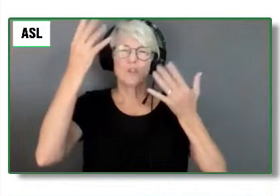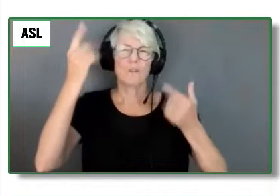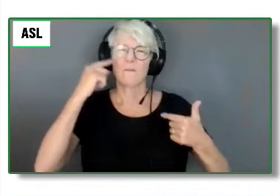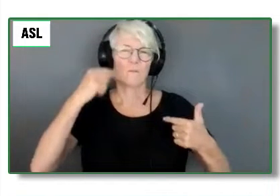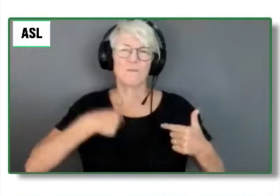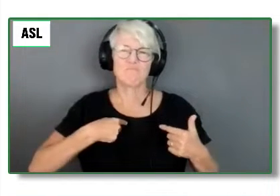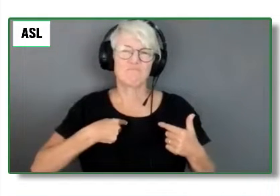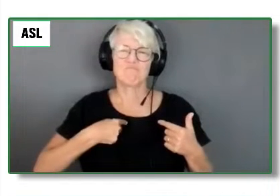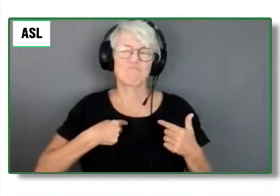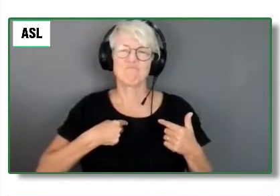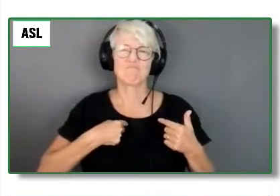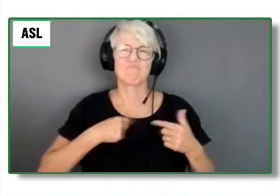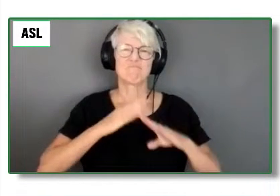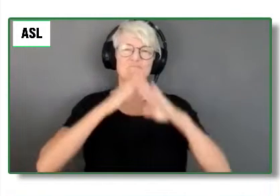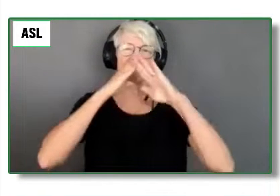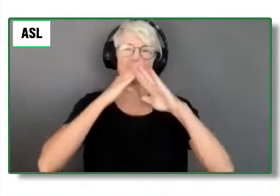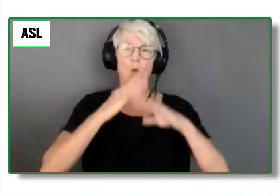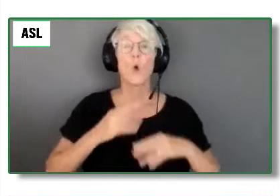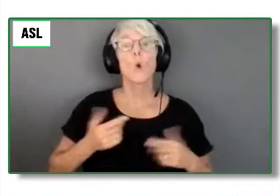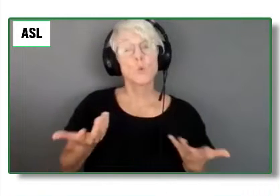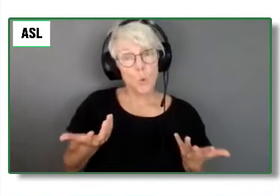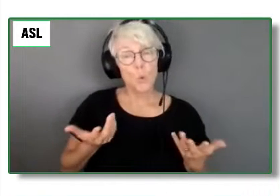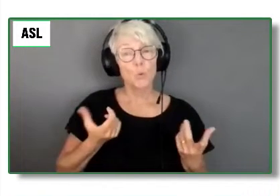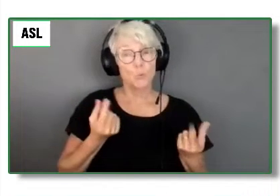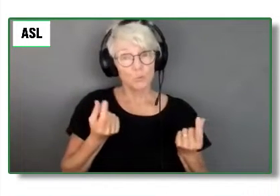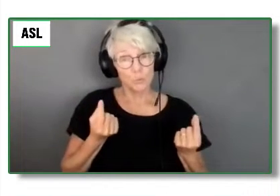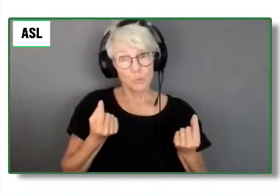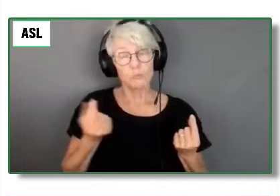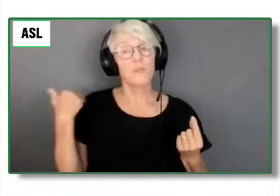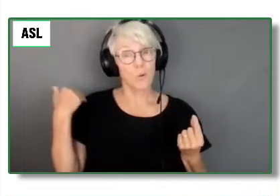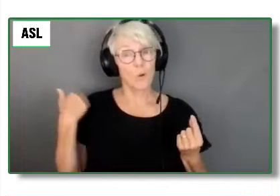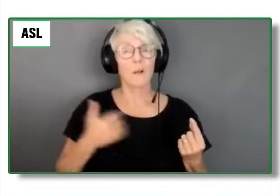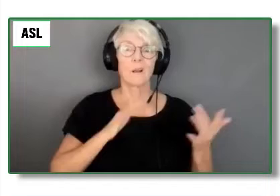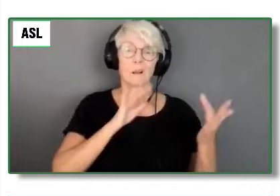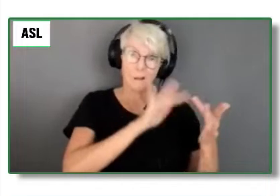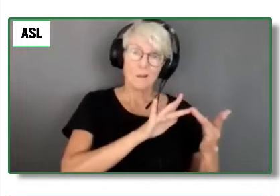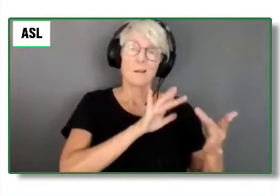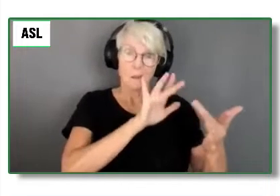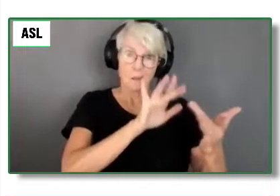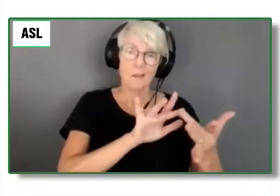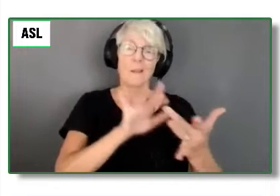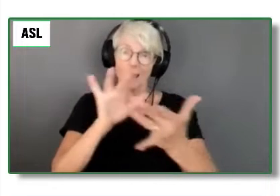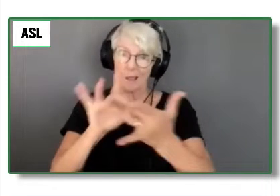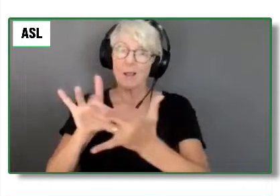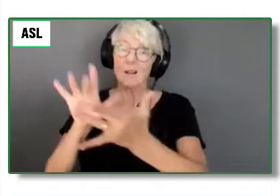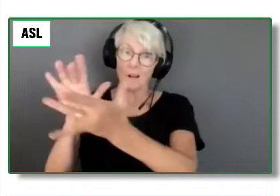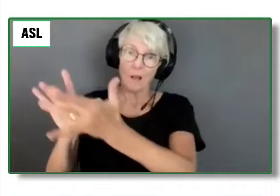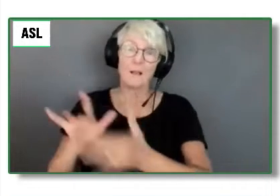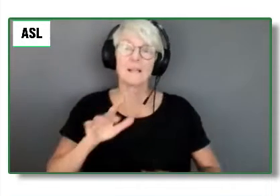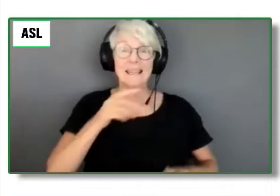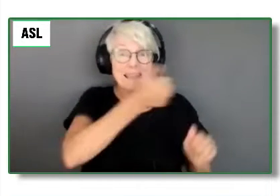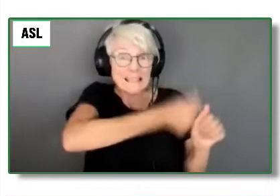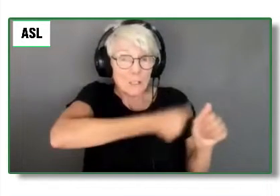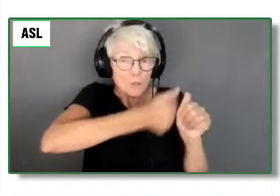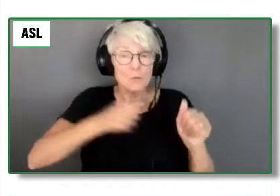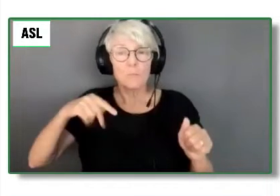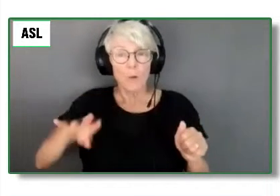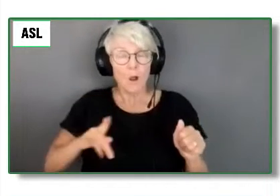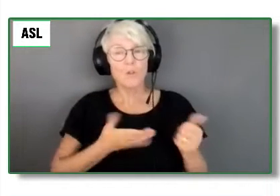So I was contacting rangers individually, parks personnel and docents to set up outings to some of the parks.